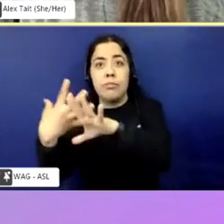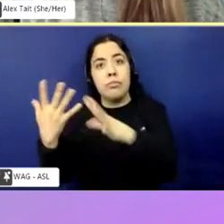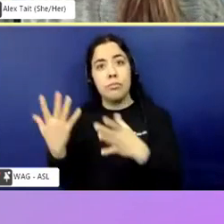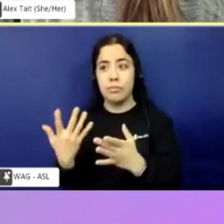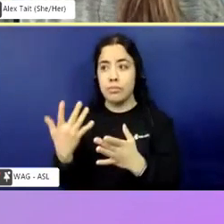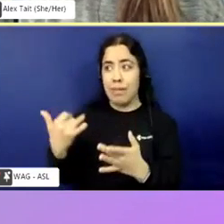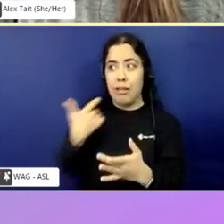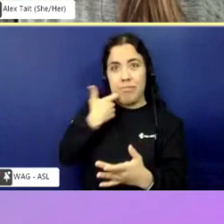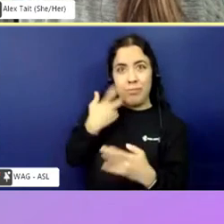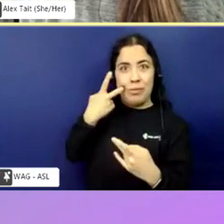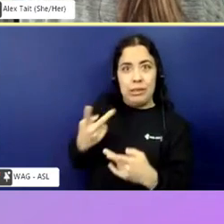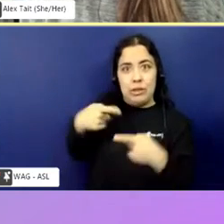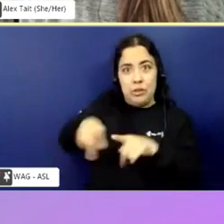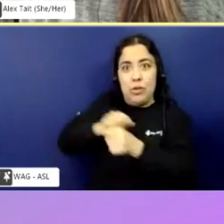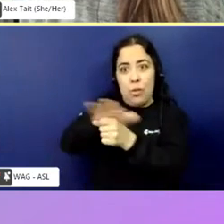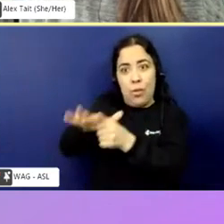loneliness park and here's what this server responded to